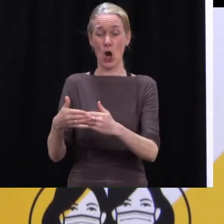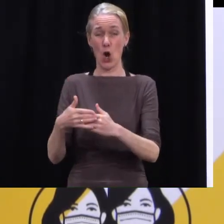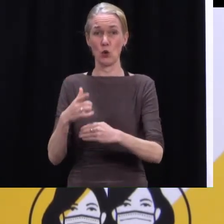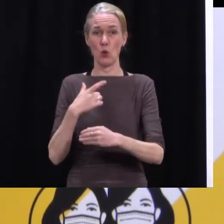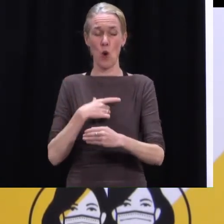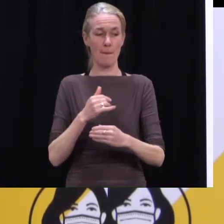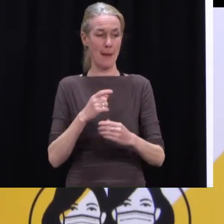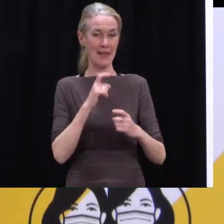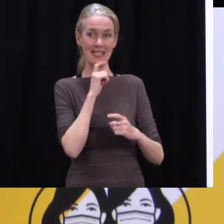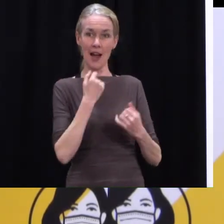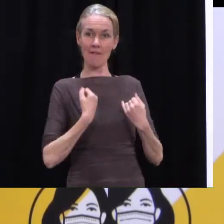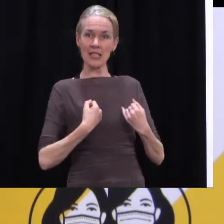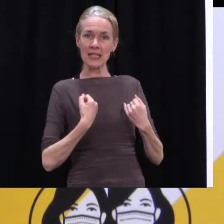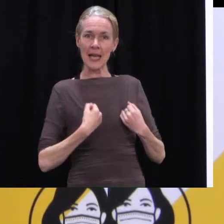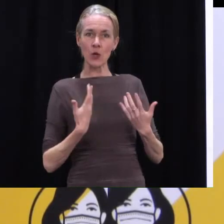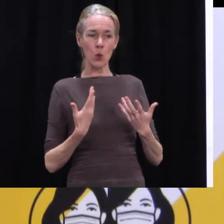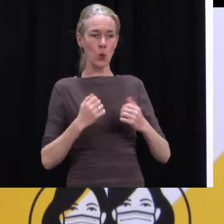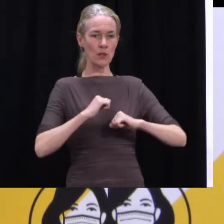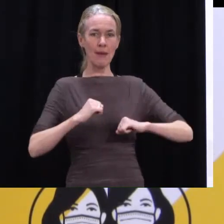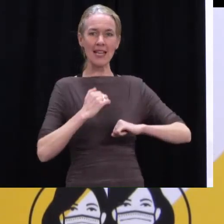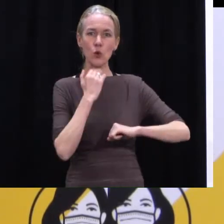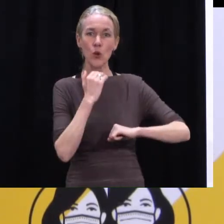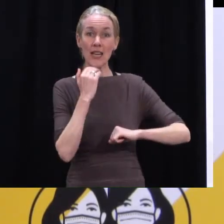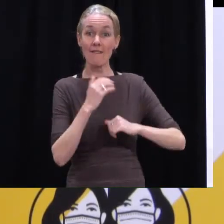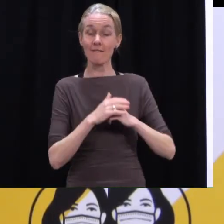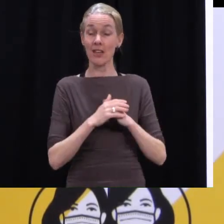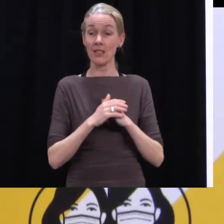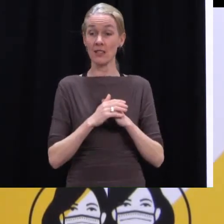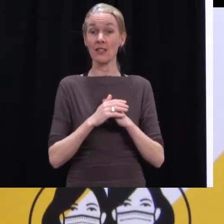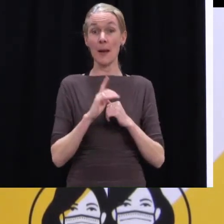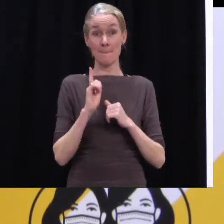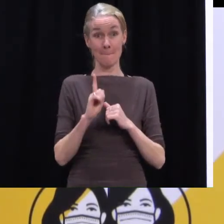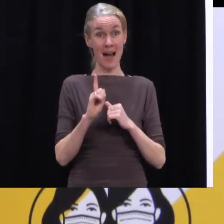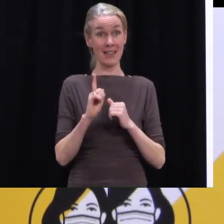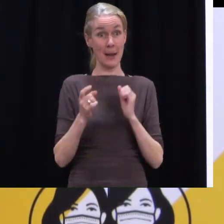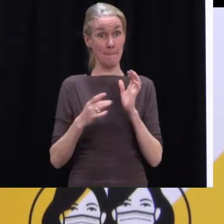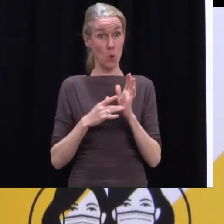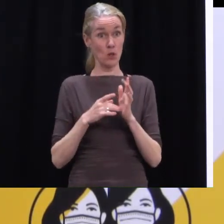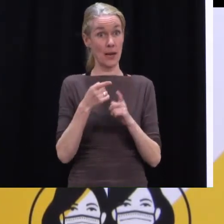able to operate on a day. It it